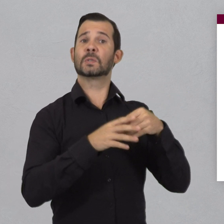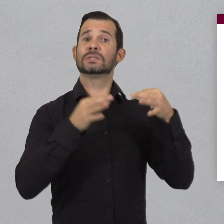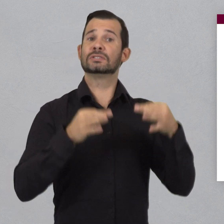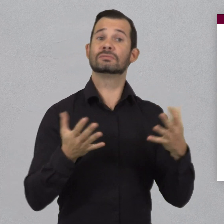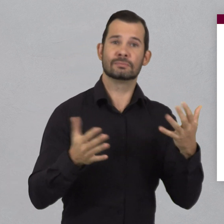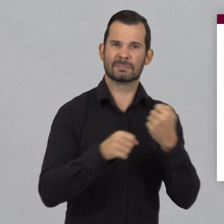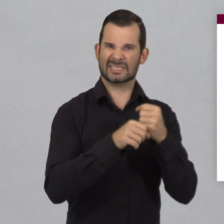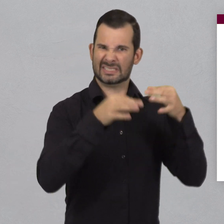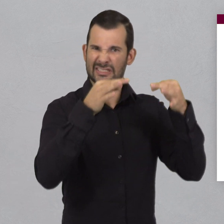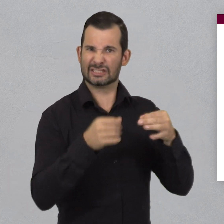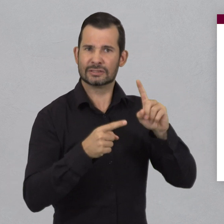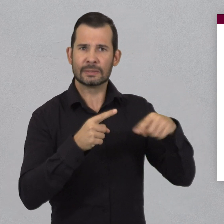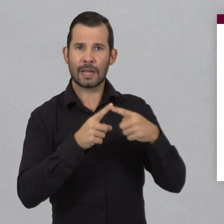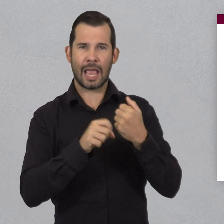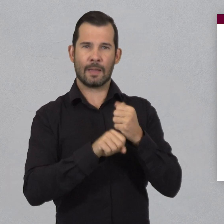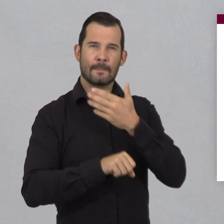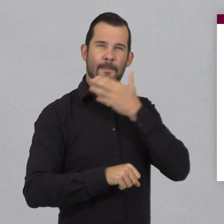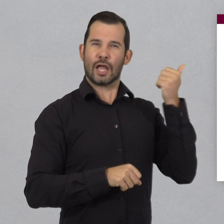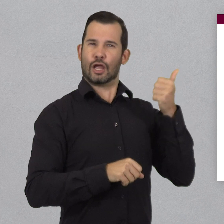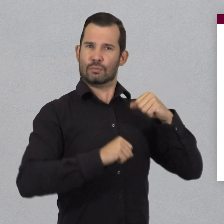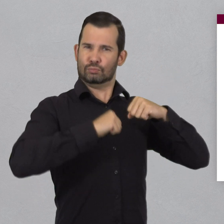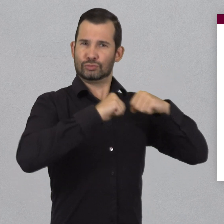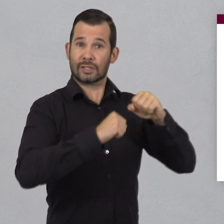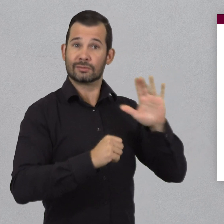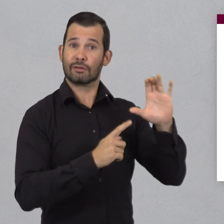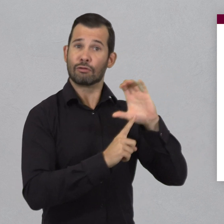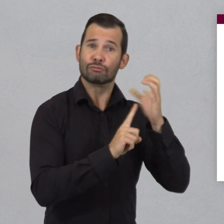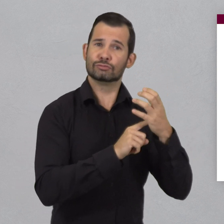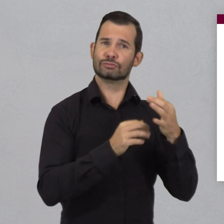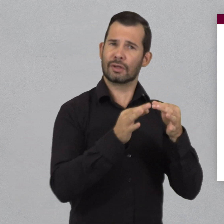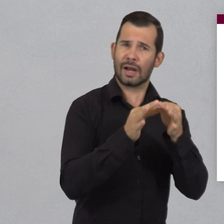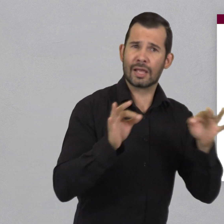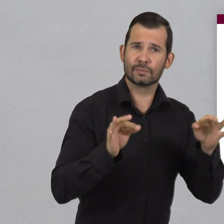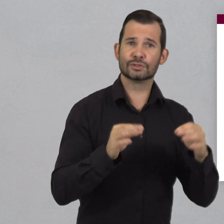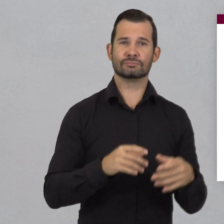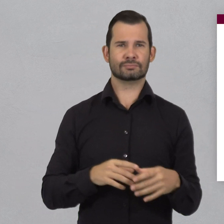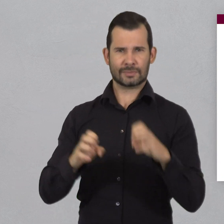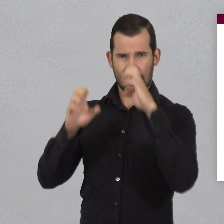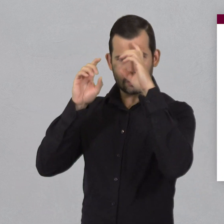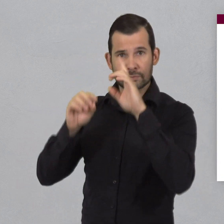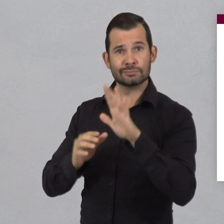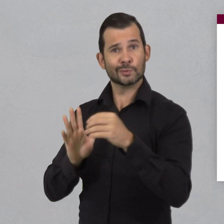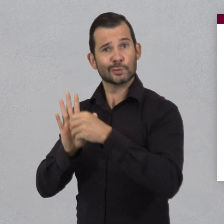This can include making decisions about how to better protect their culture and language,